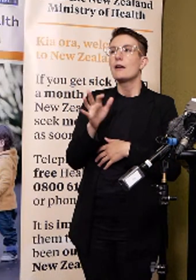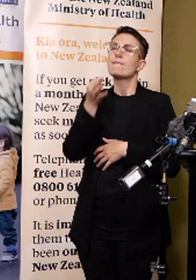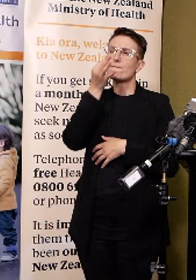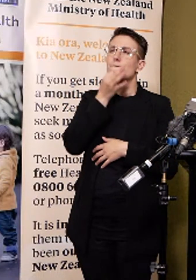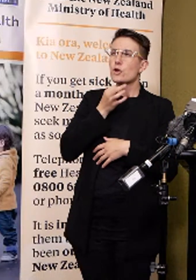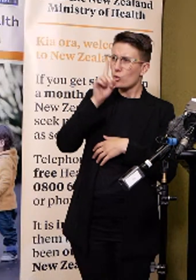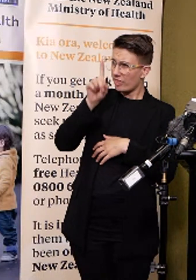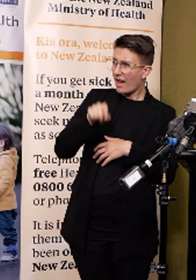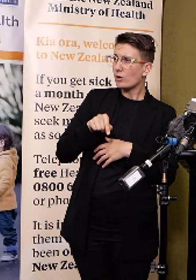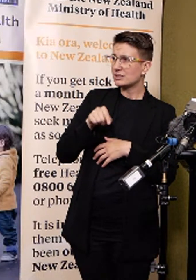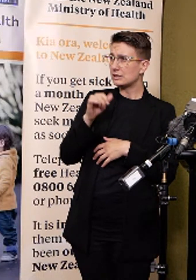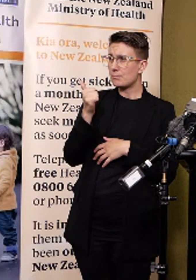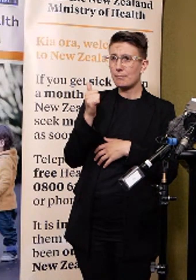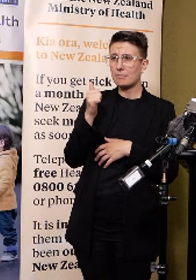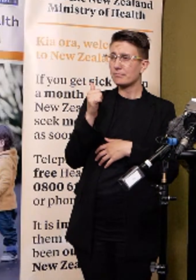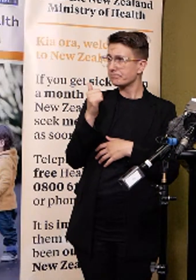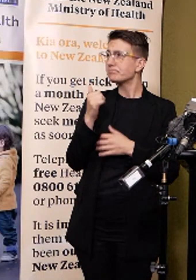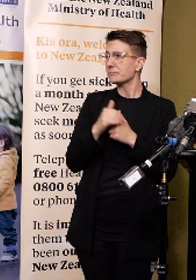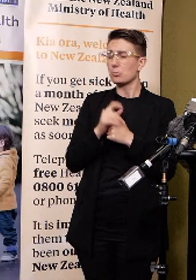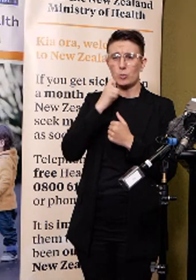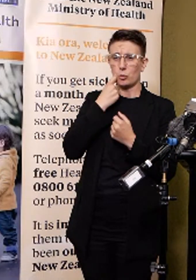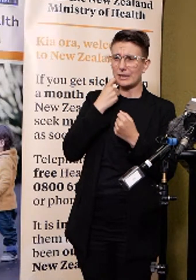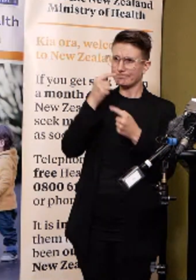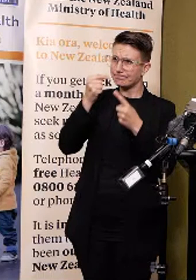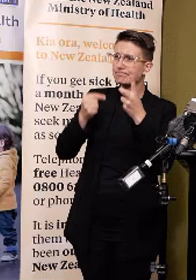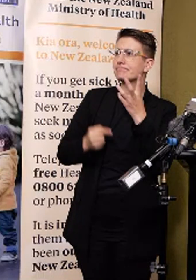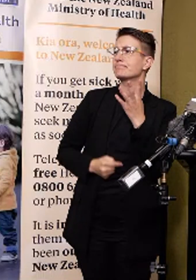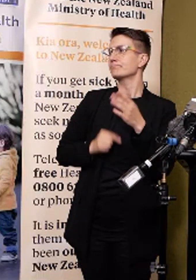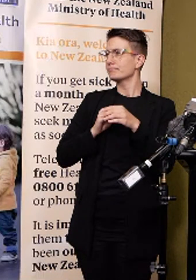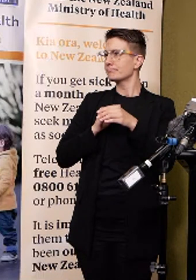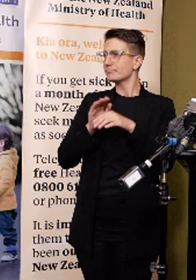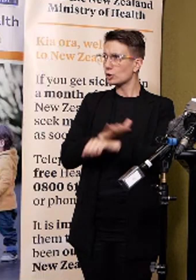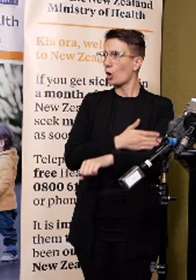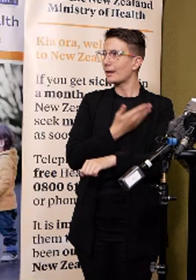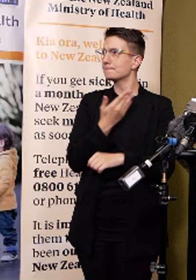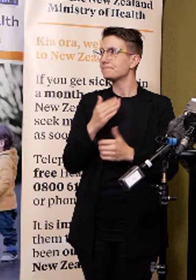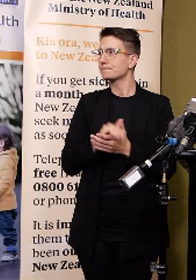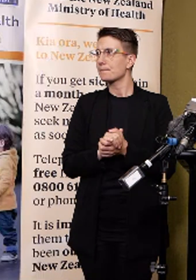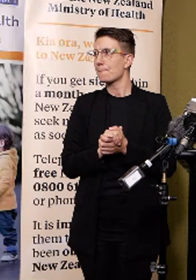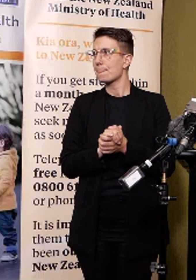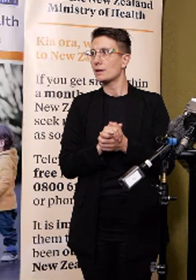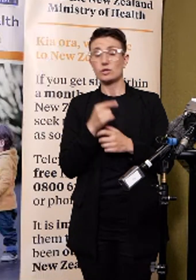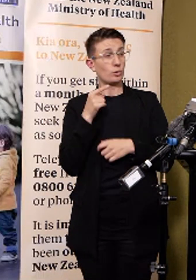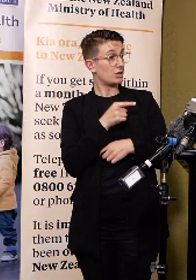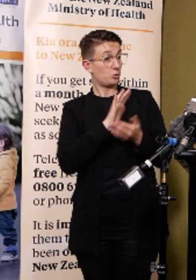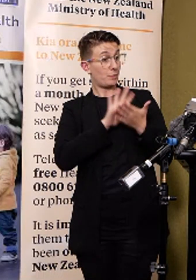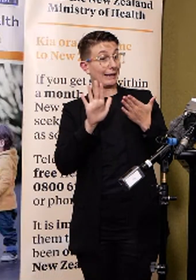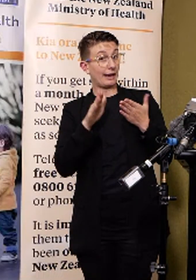And they'll be working through those. Just to be clear, has or decontaminated?